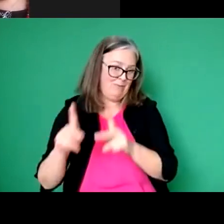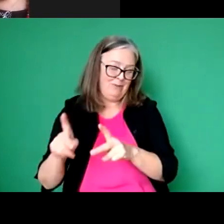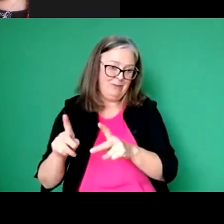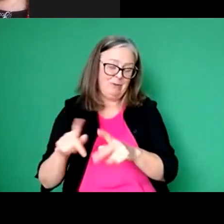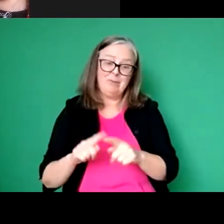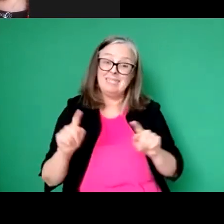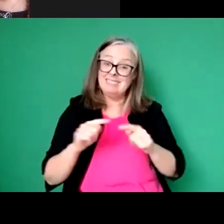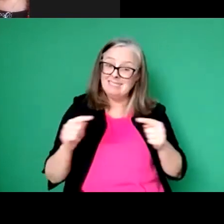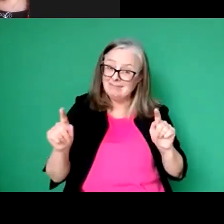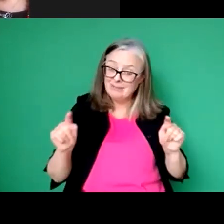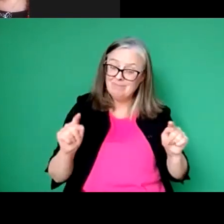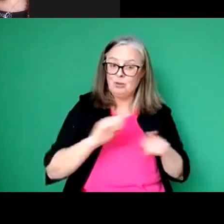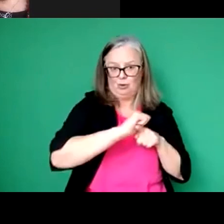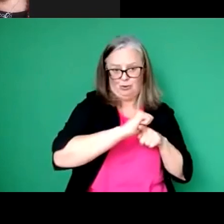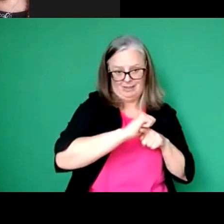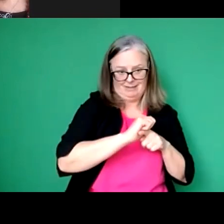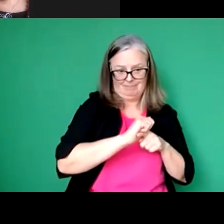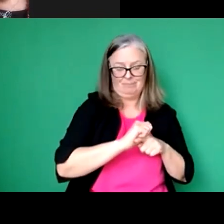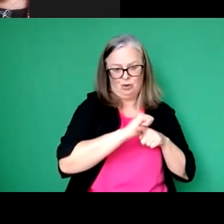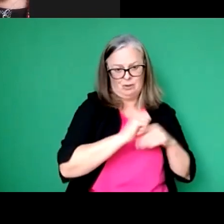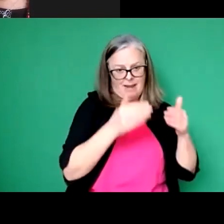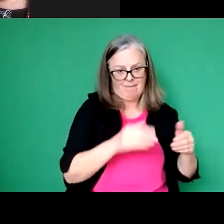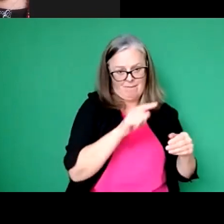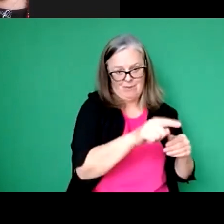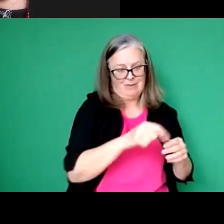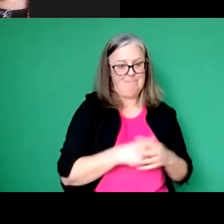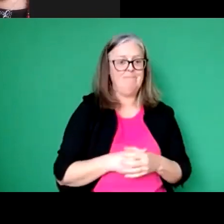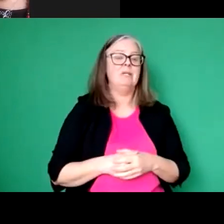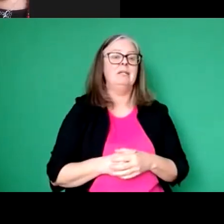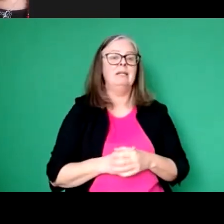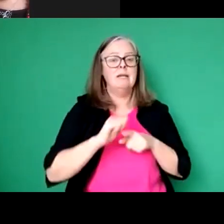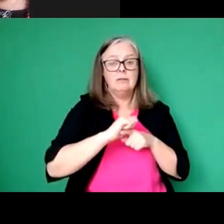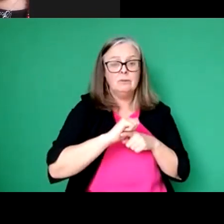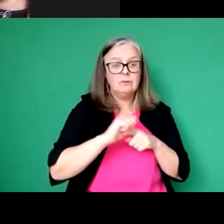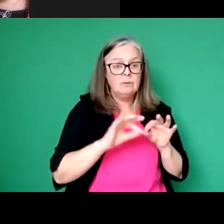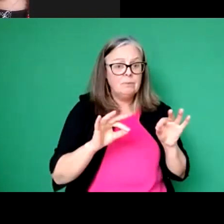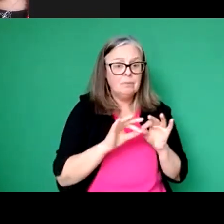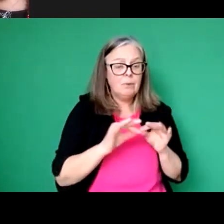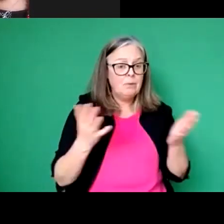and the reason that training is so important is is for the you know in terms of you know you want the